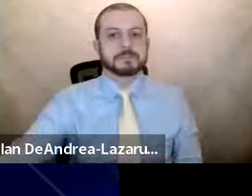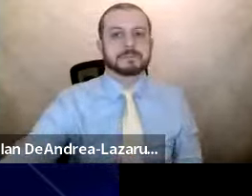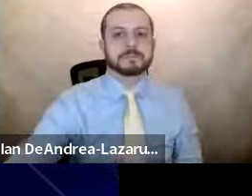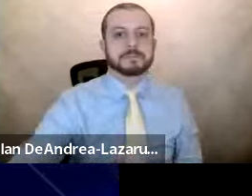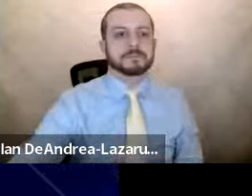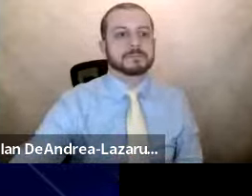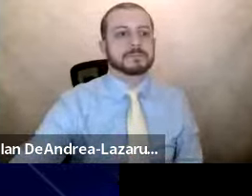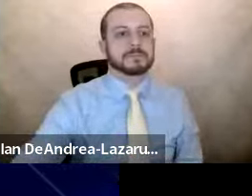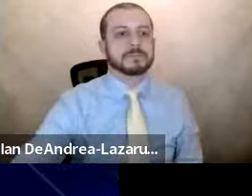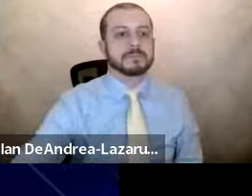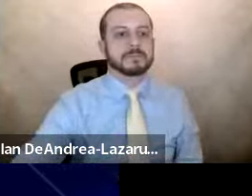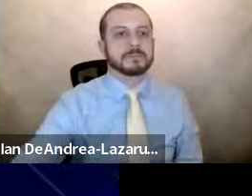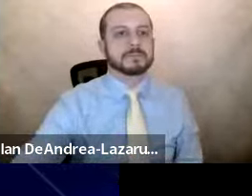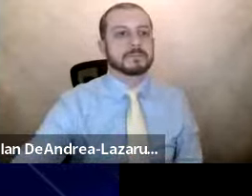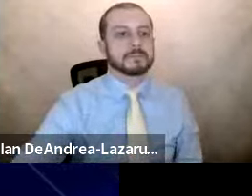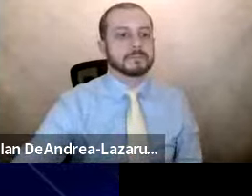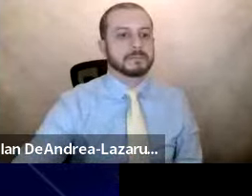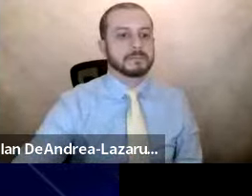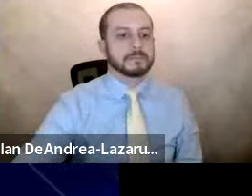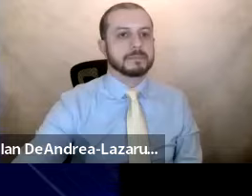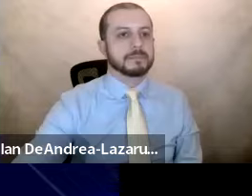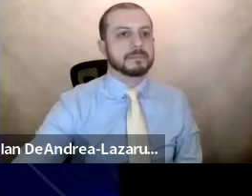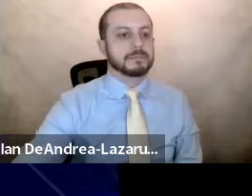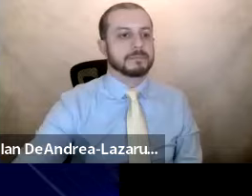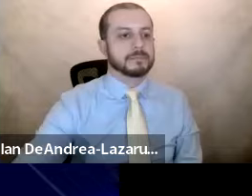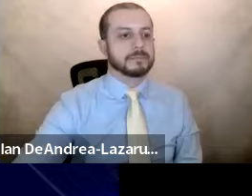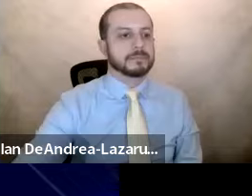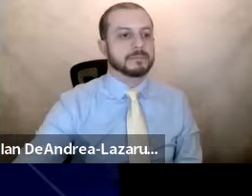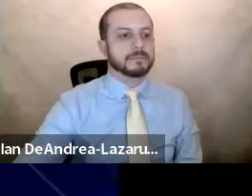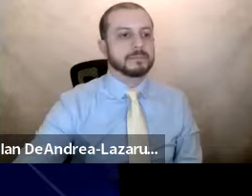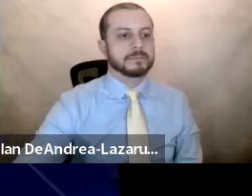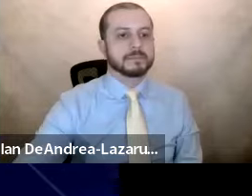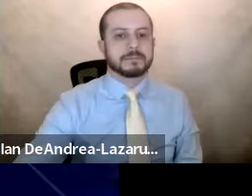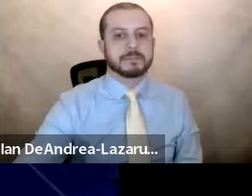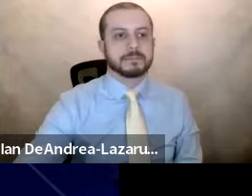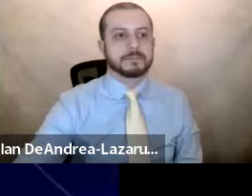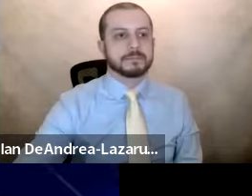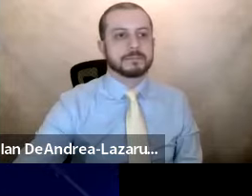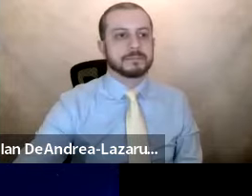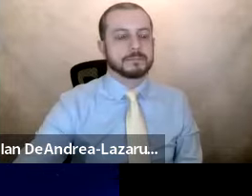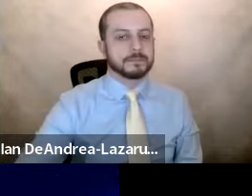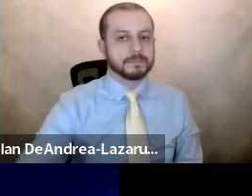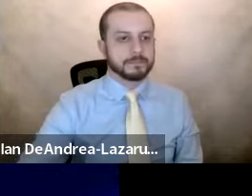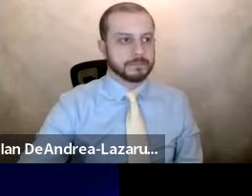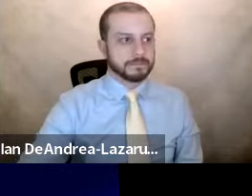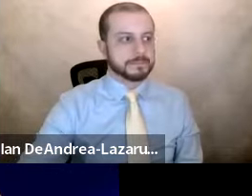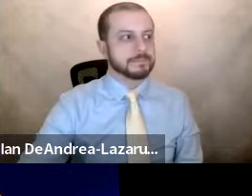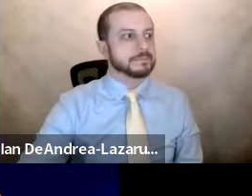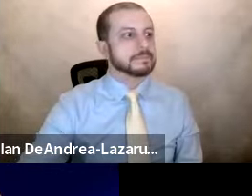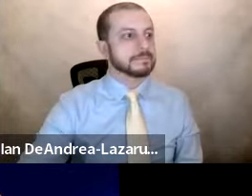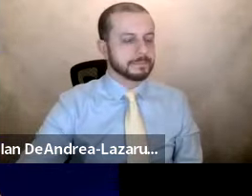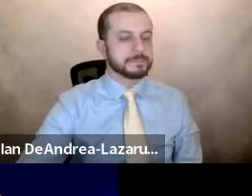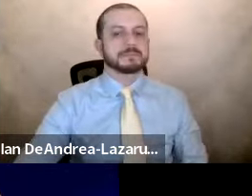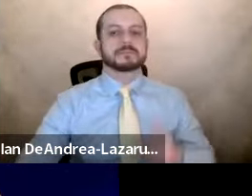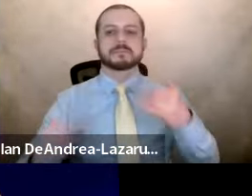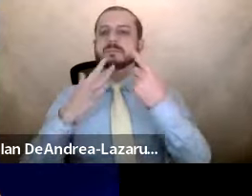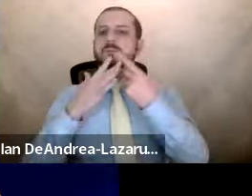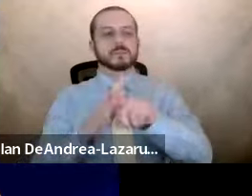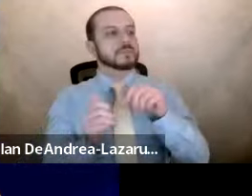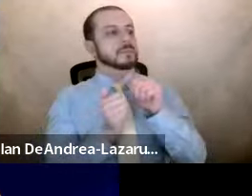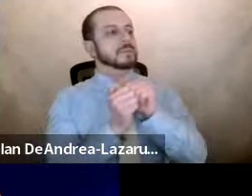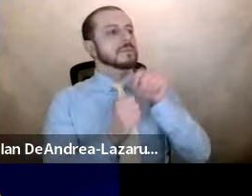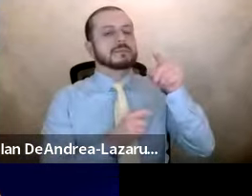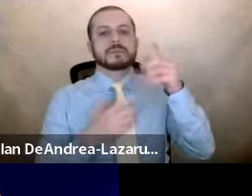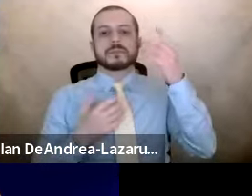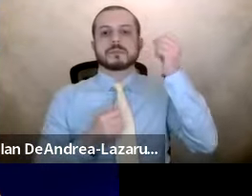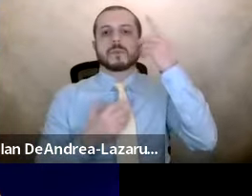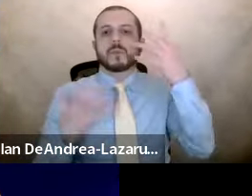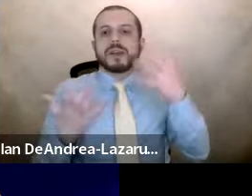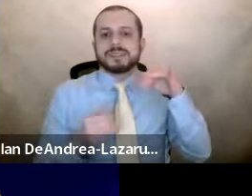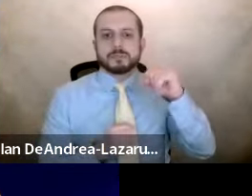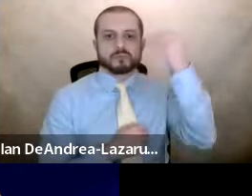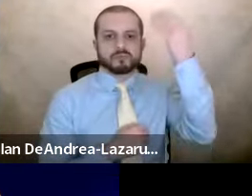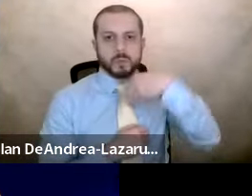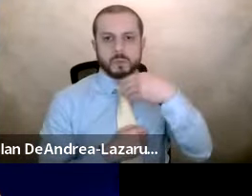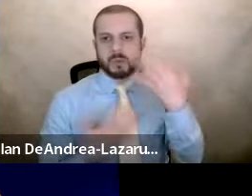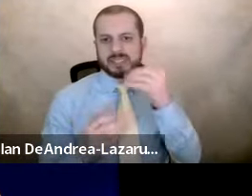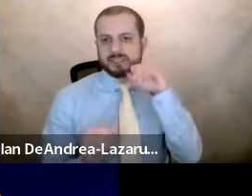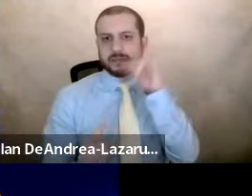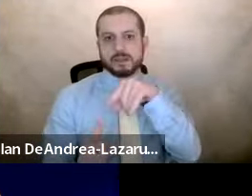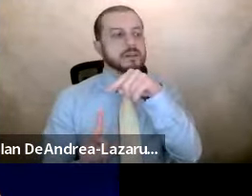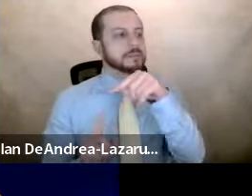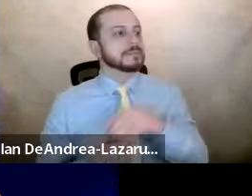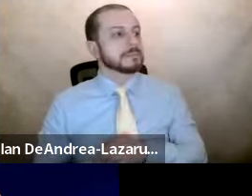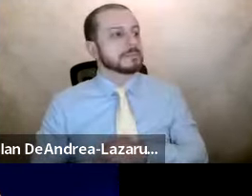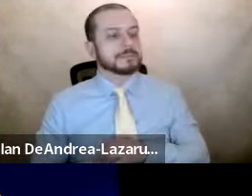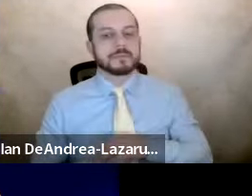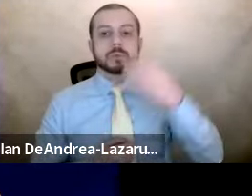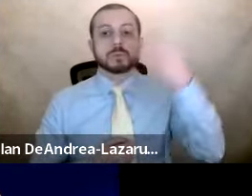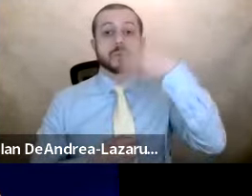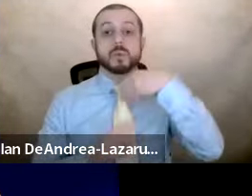So, I have found that that sign, the one with the open hand down the middle, is the one that best encapsulates the meaning of it.